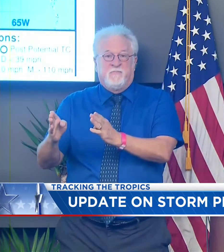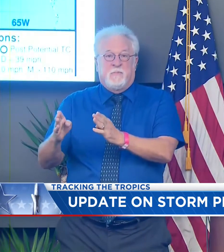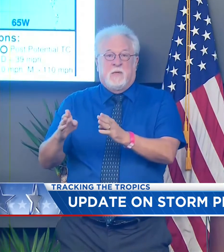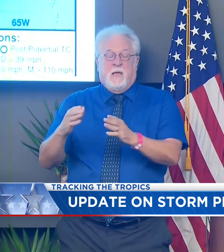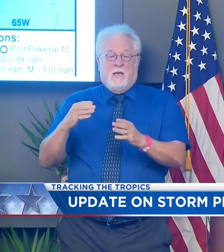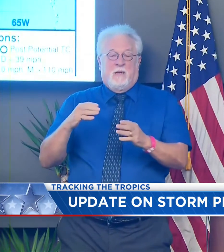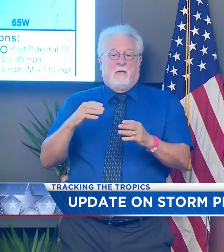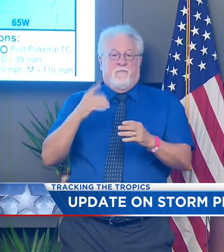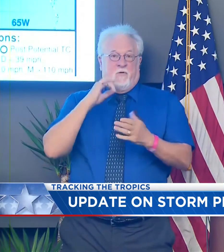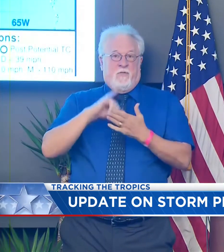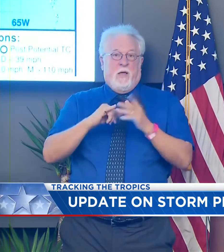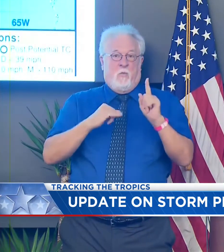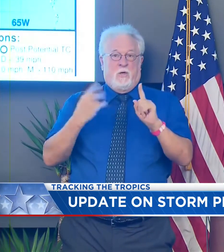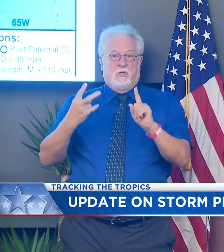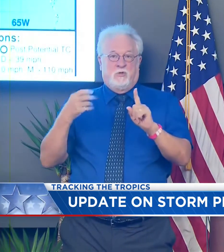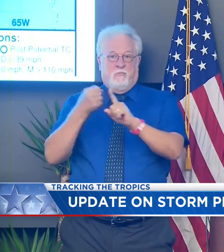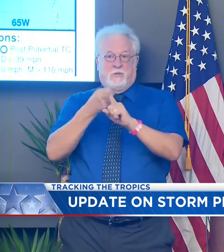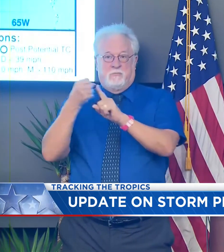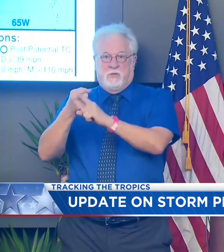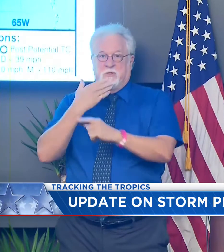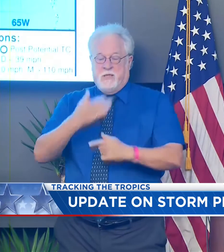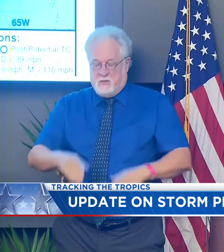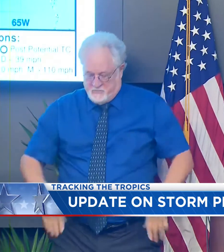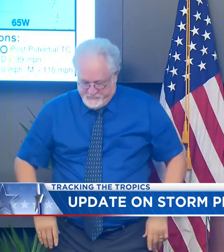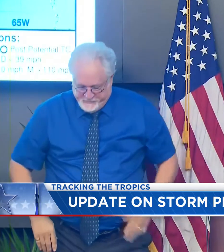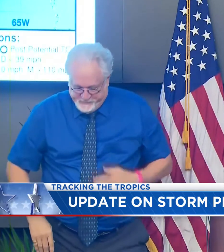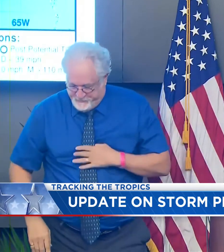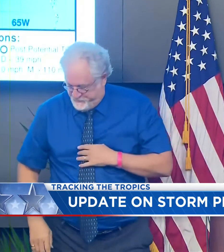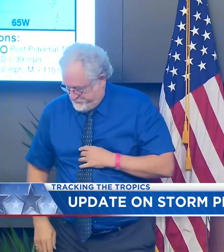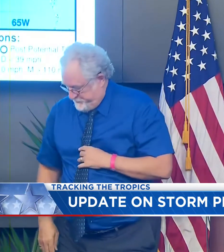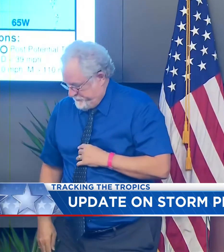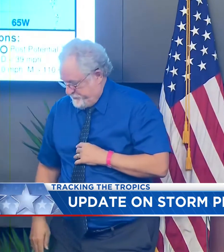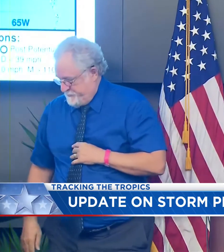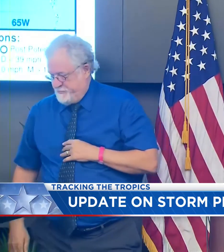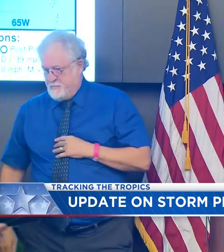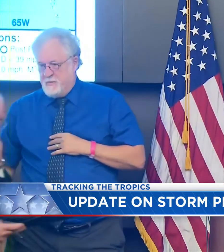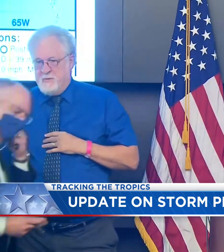LIVES. NOW IS DEFINITELY THE TIME FOR FOLKS TO FINISH THOSE LAST